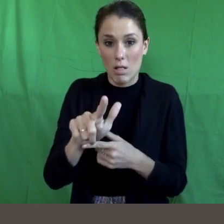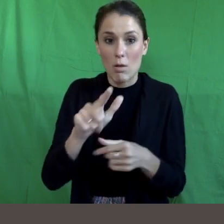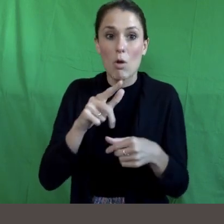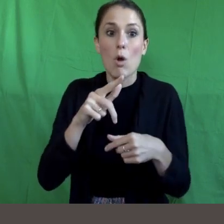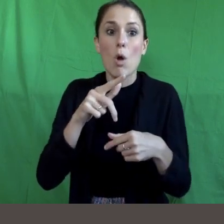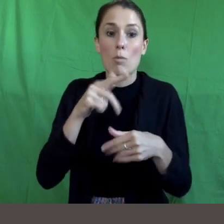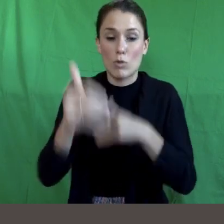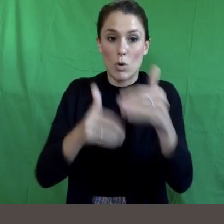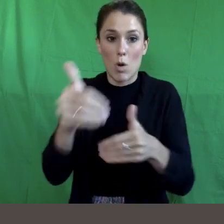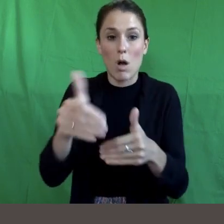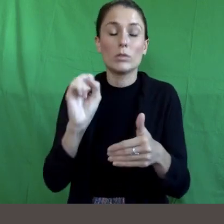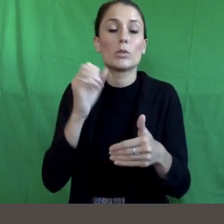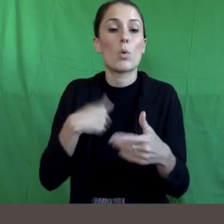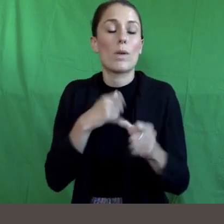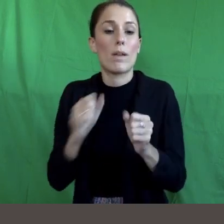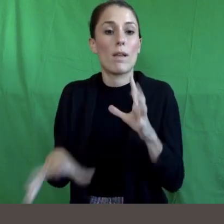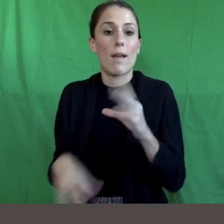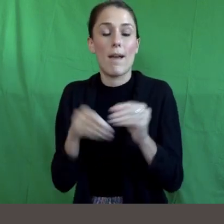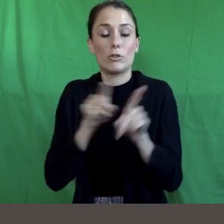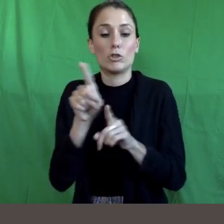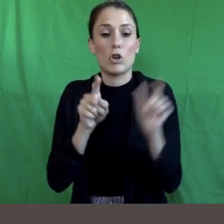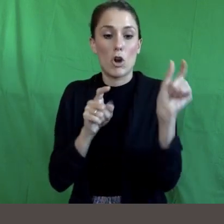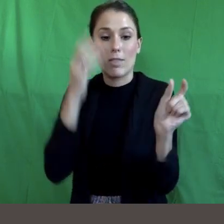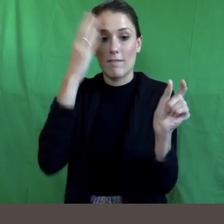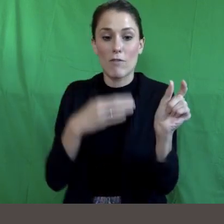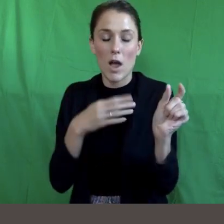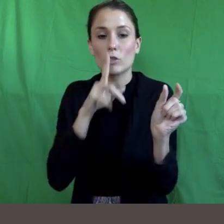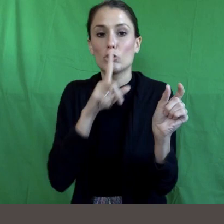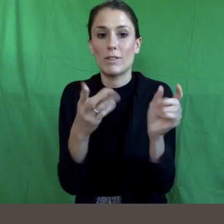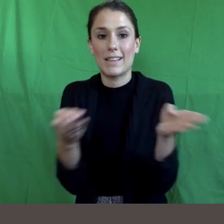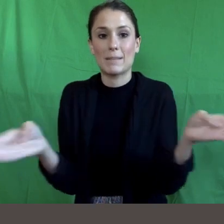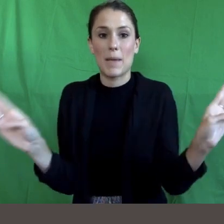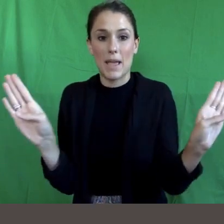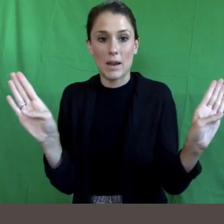We can actually put a star in front of them to essentially expand them.